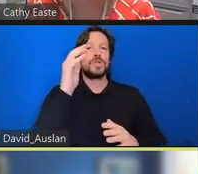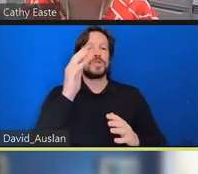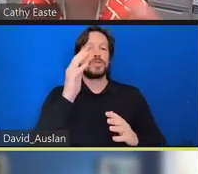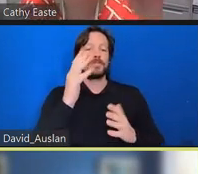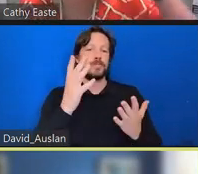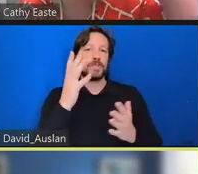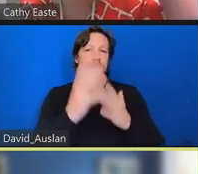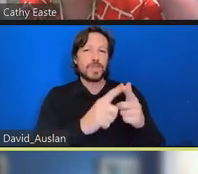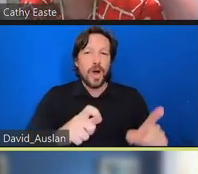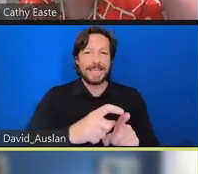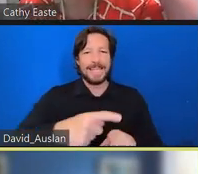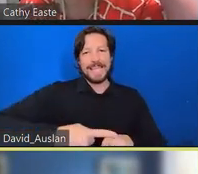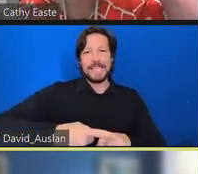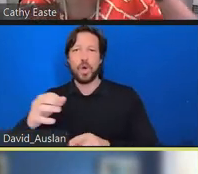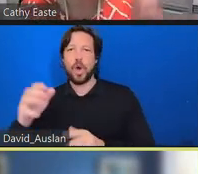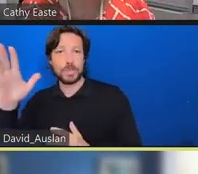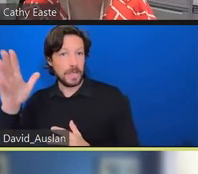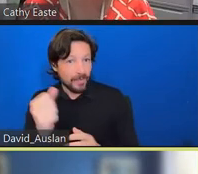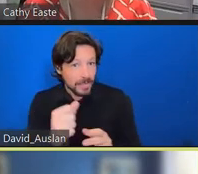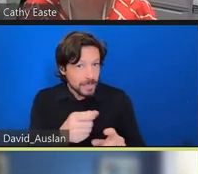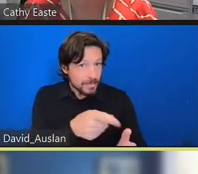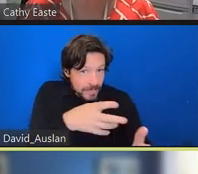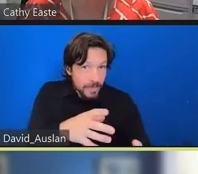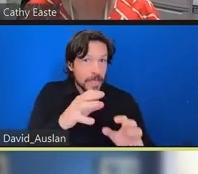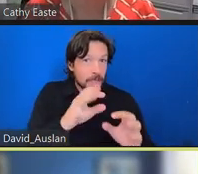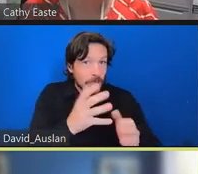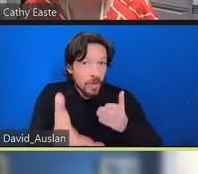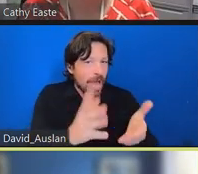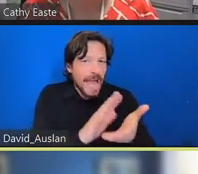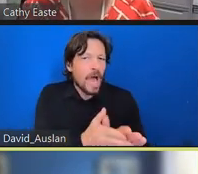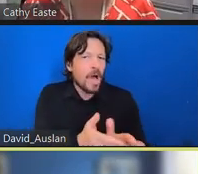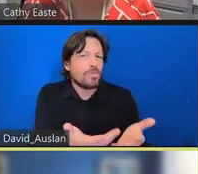there interpreting services for this and how do we go about navigating those? Thank you.